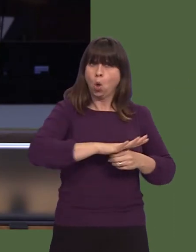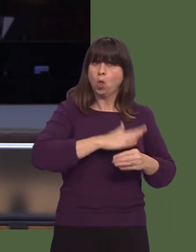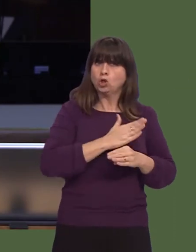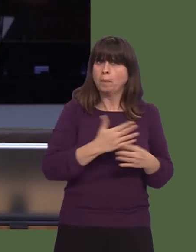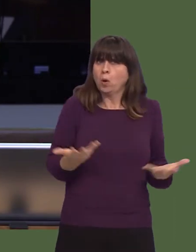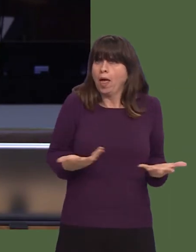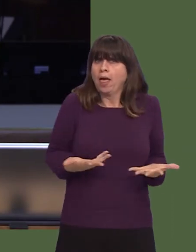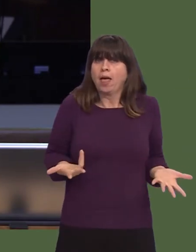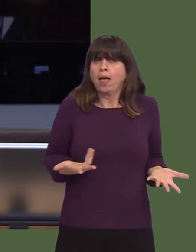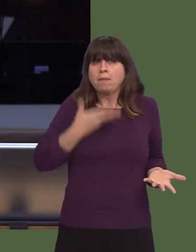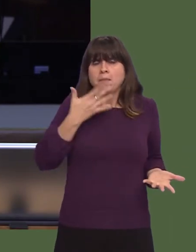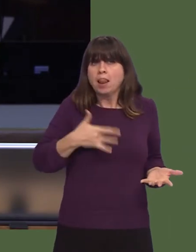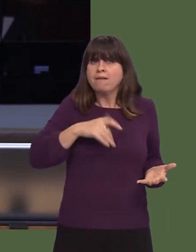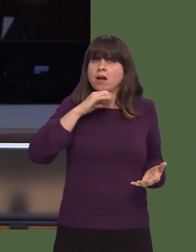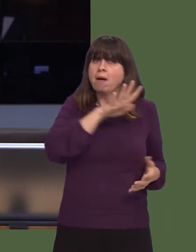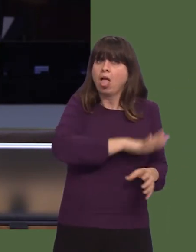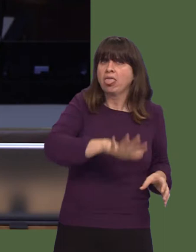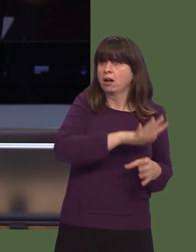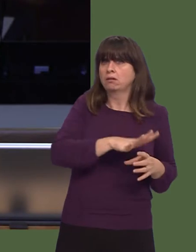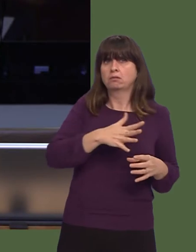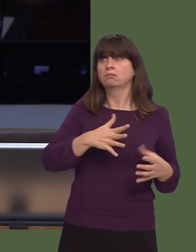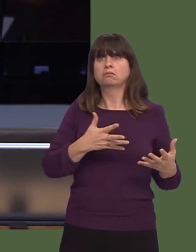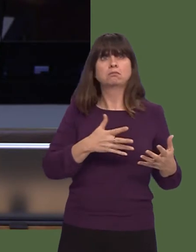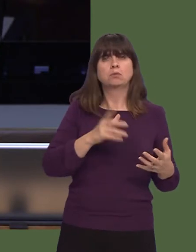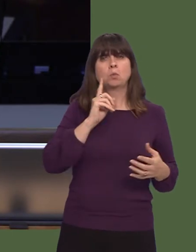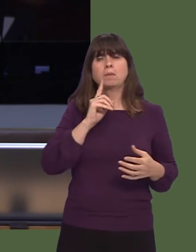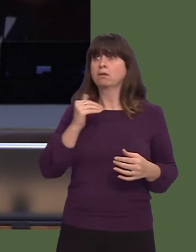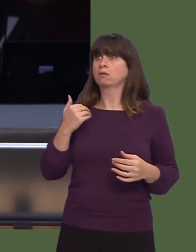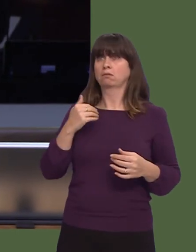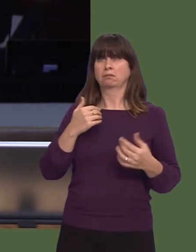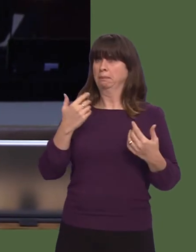she'd been contacted by this company, wanting to know if she had residential rooms for rent